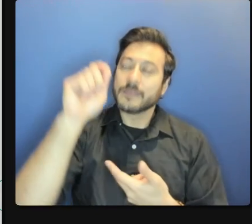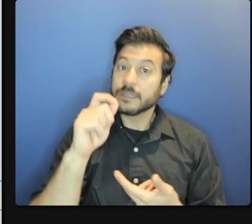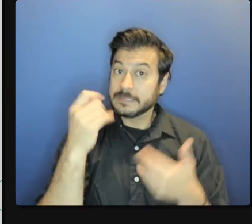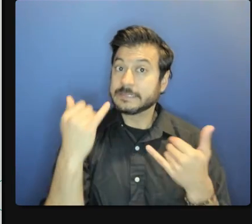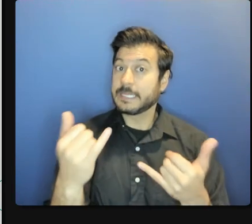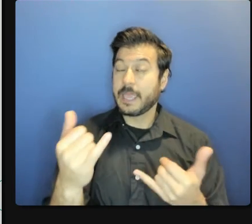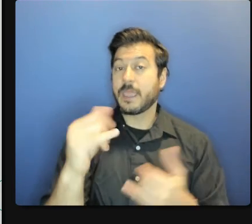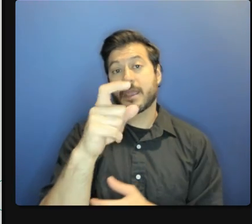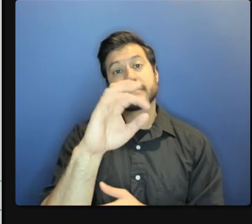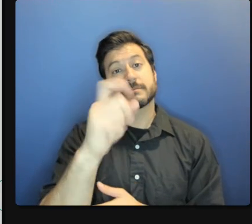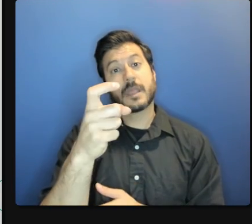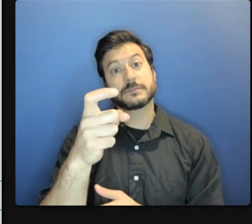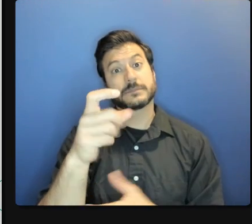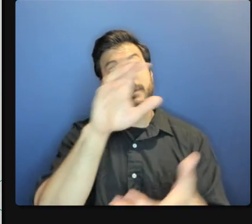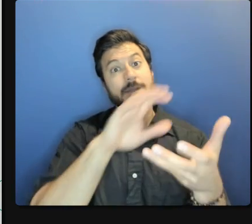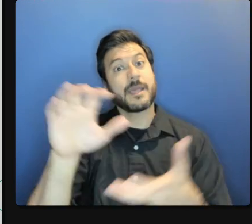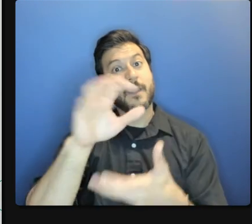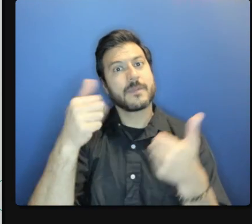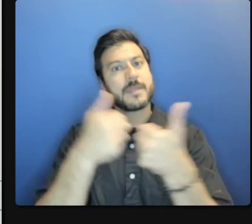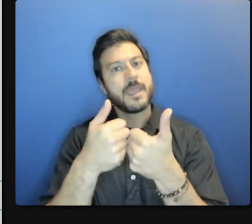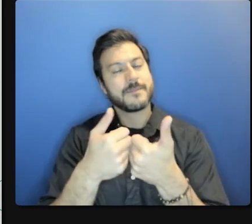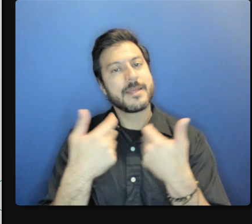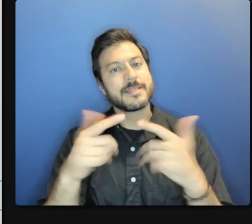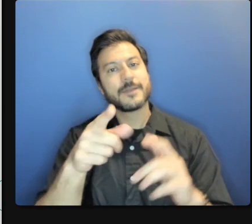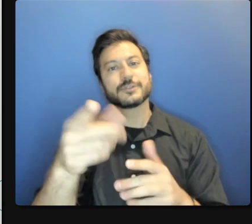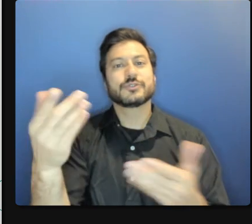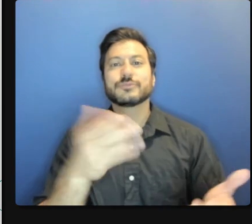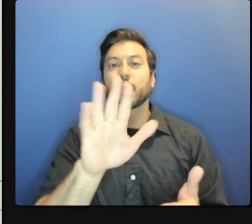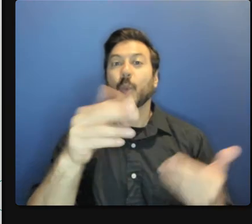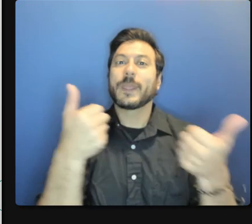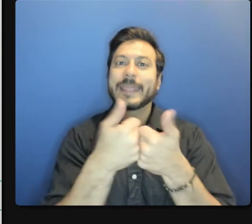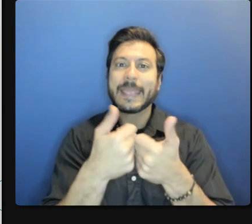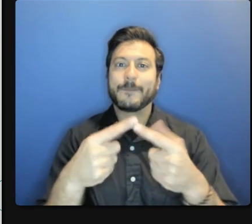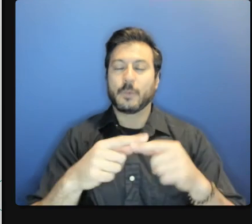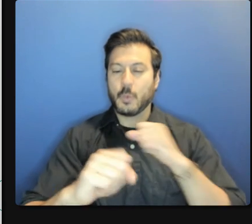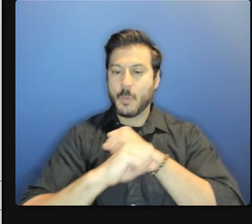Today, Xbox Cloud Gaming has enabled you to bring your games